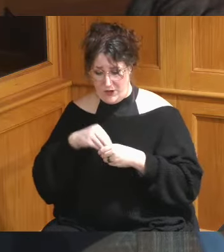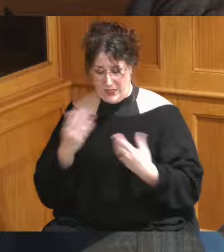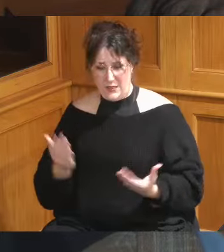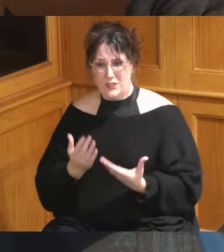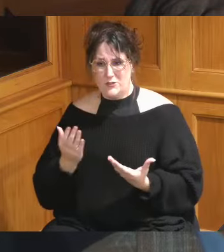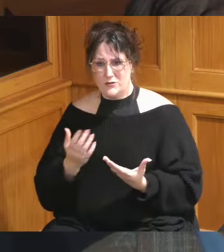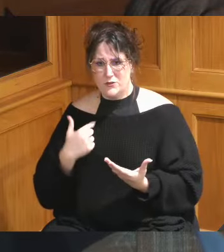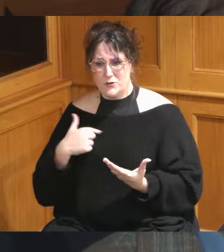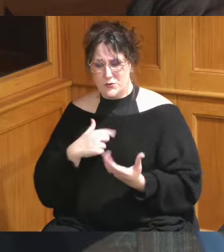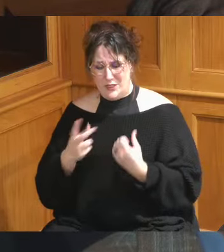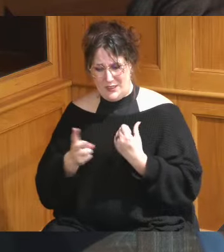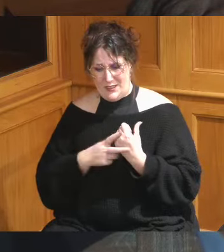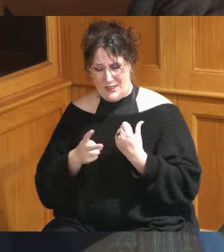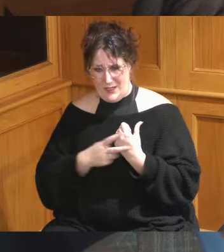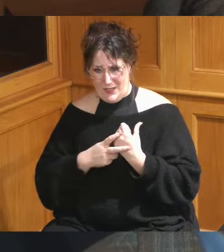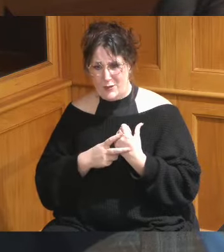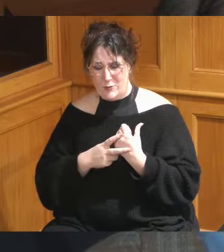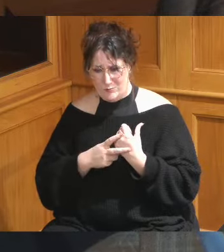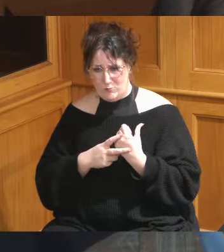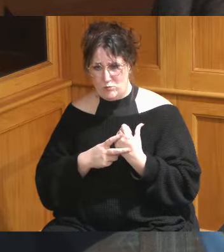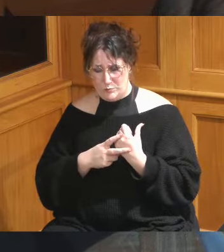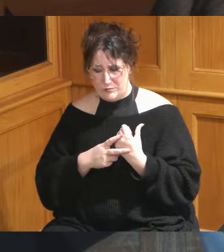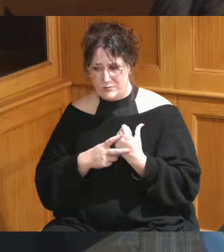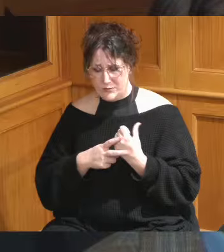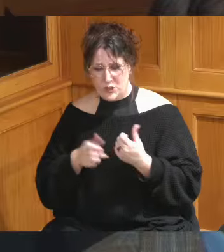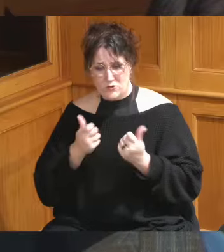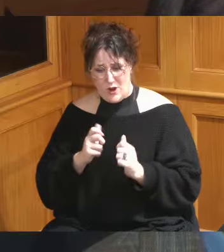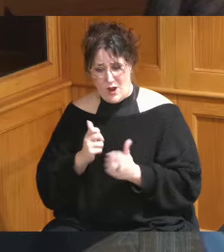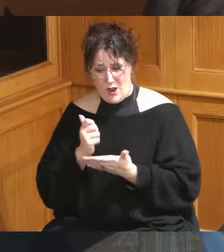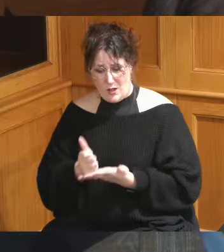some funding for the Office of Small Business and try to help people. Some people going to be forced